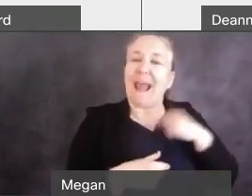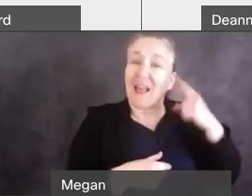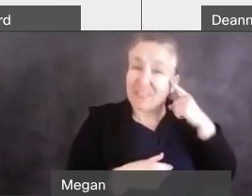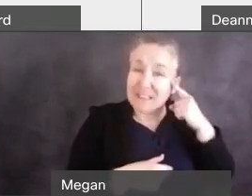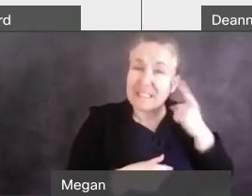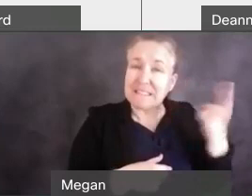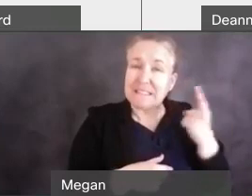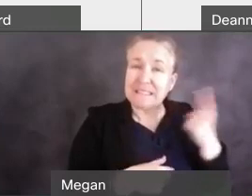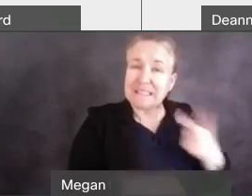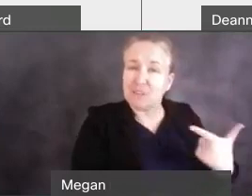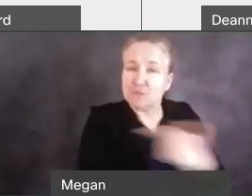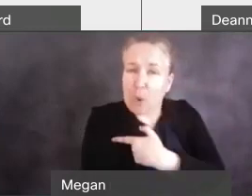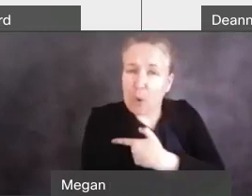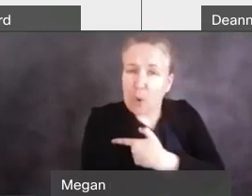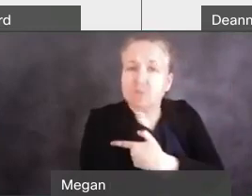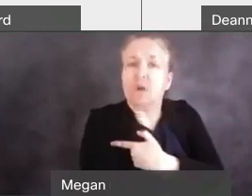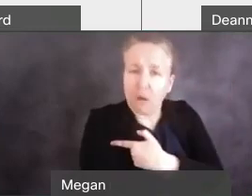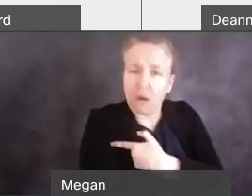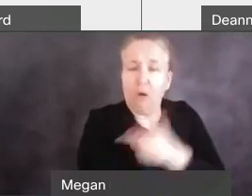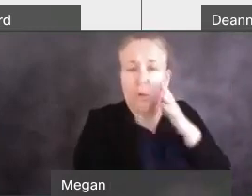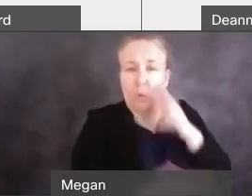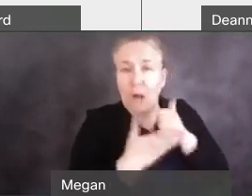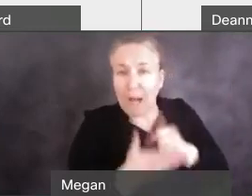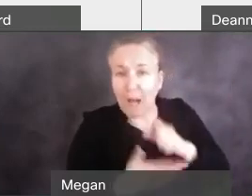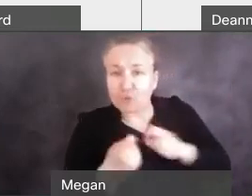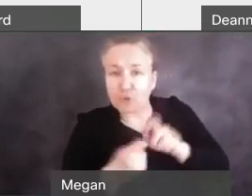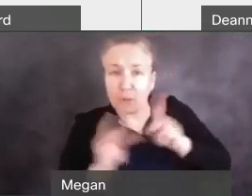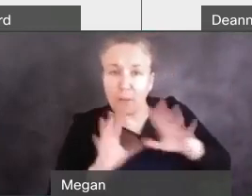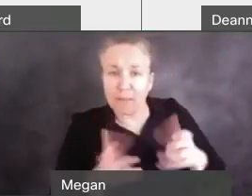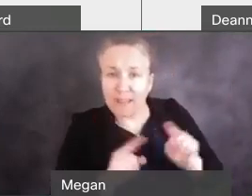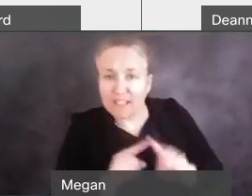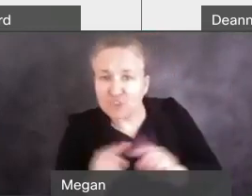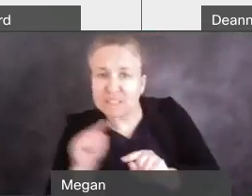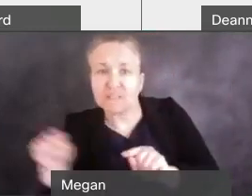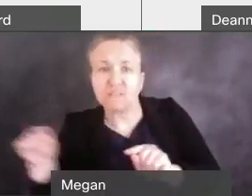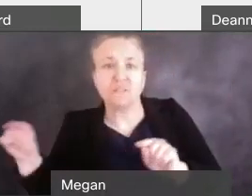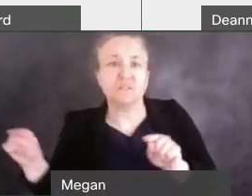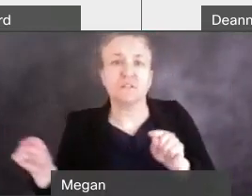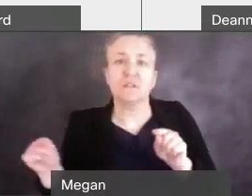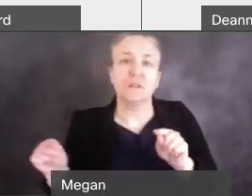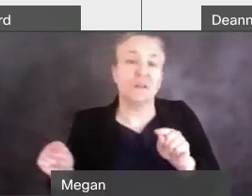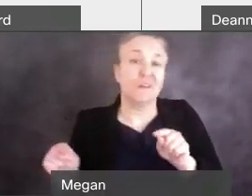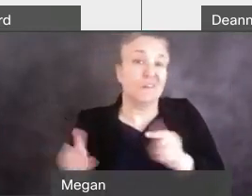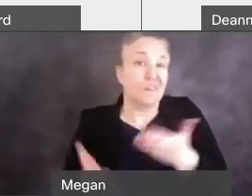vaccines will be particularly helpful for certain populations where it may be difficult for an